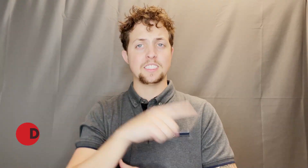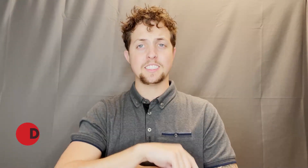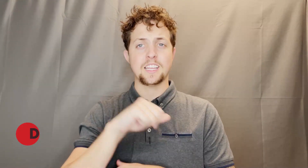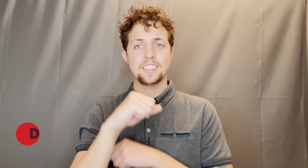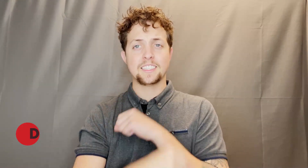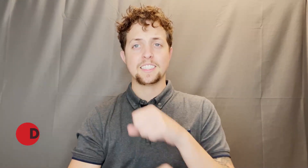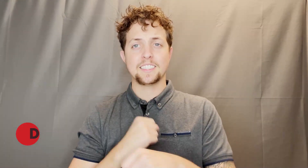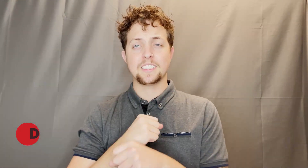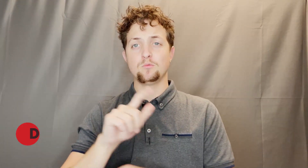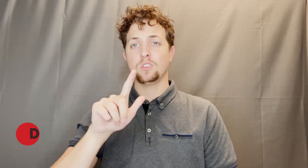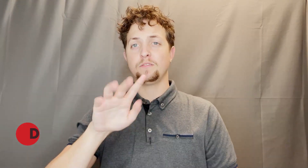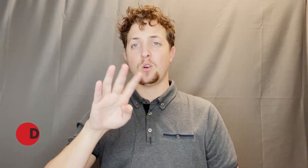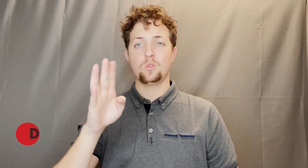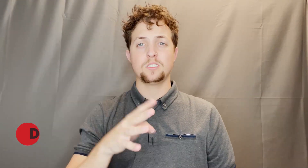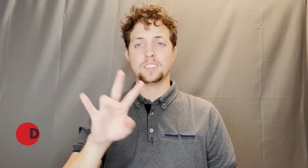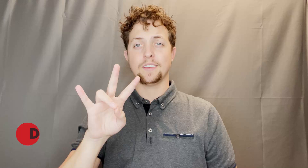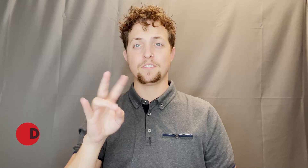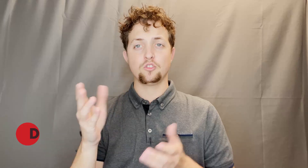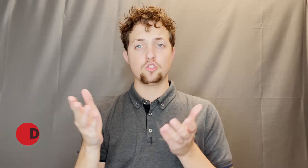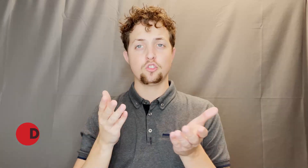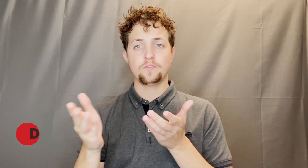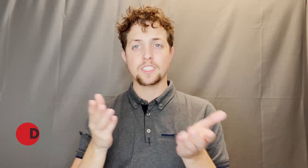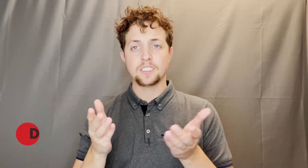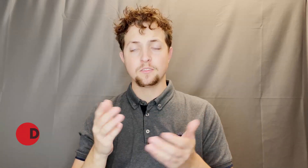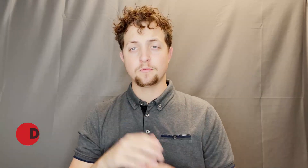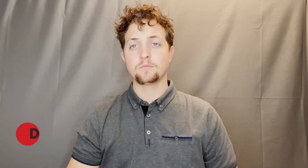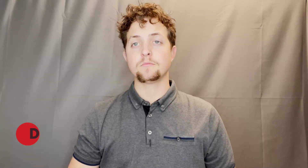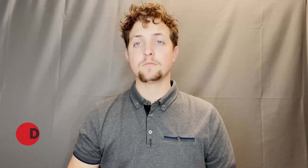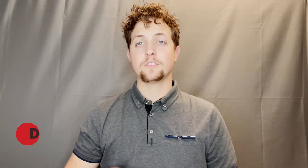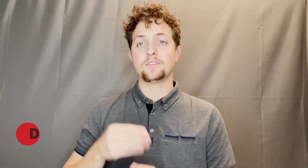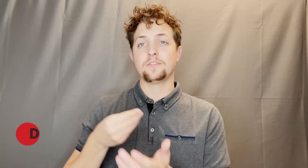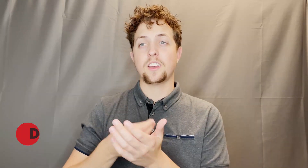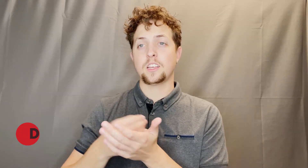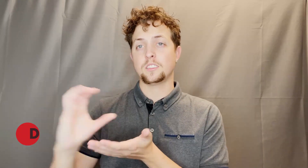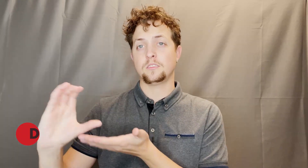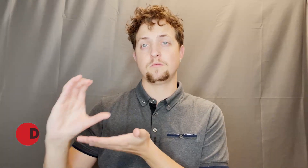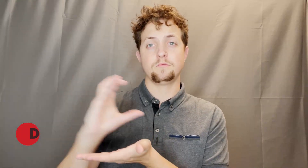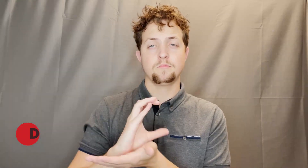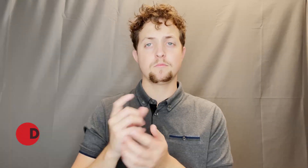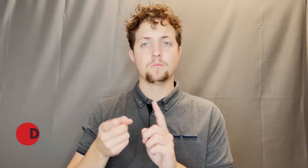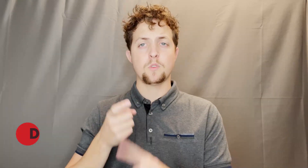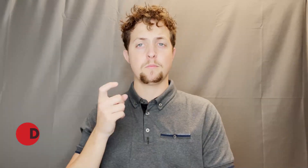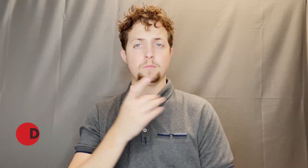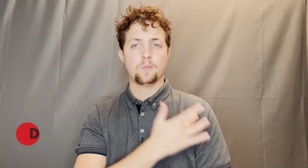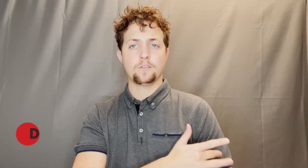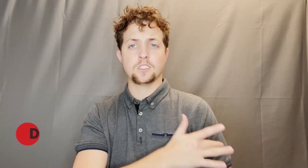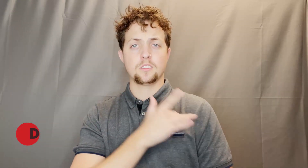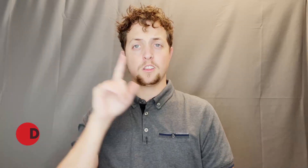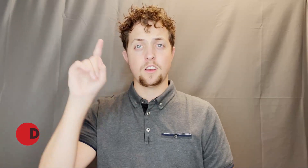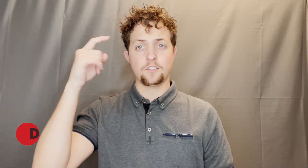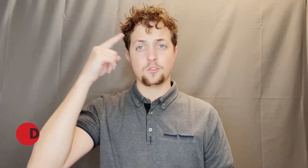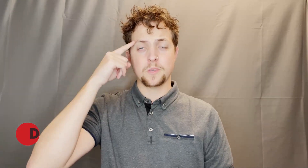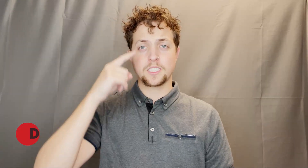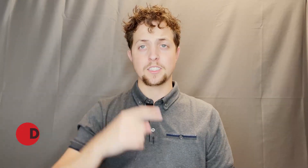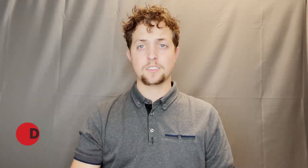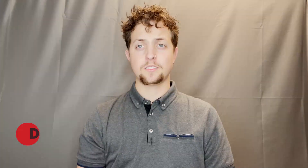a year, 24 hours/7 days. We receive funding from the provincial government.